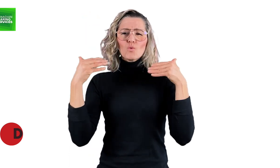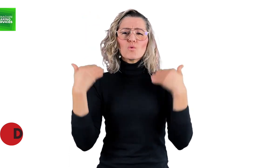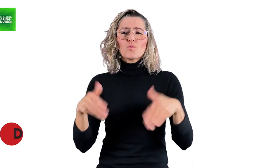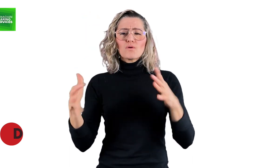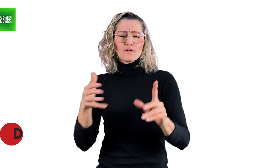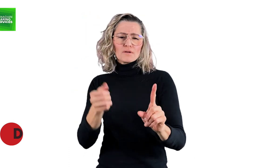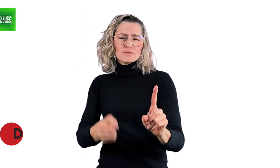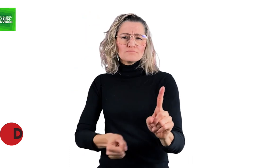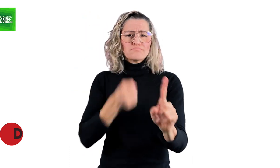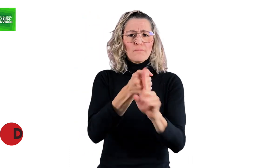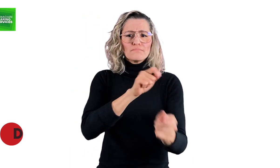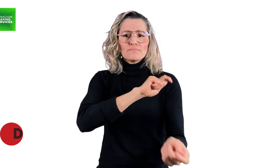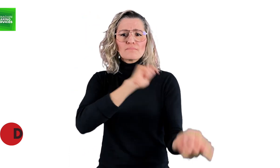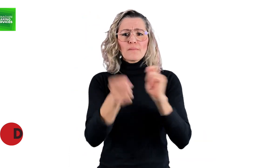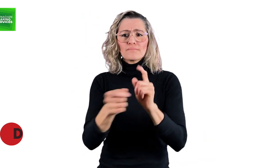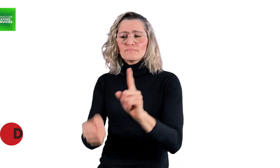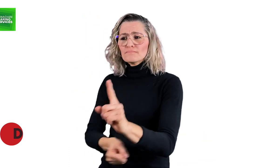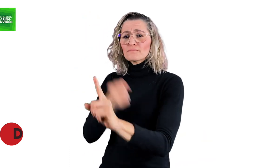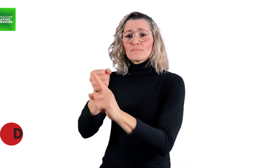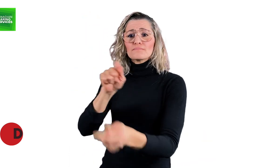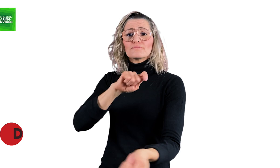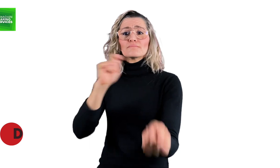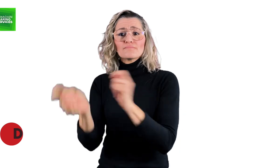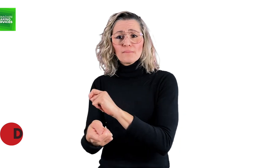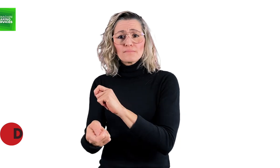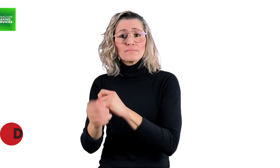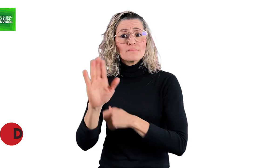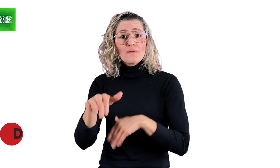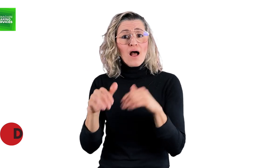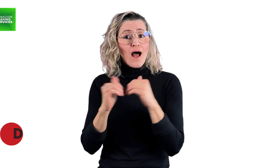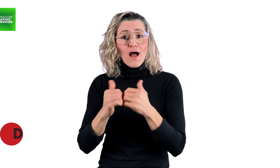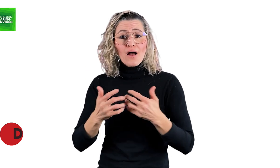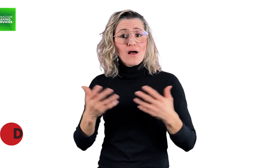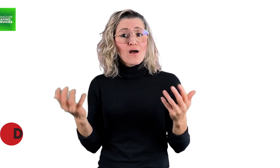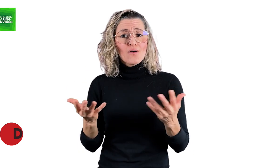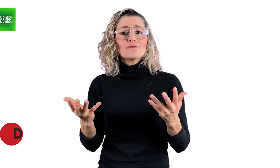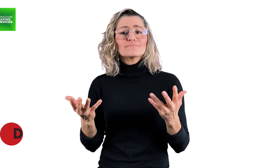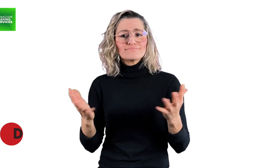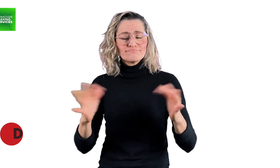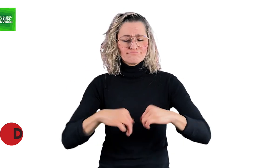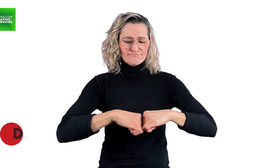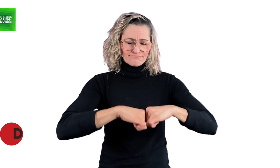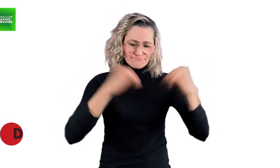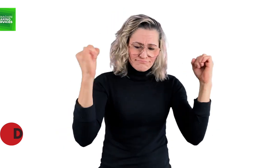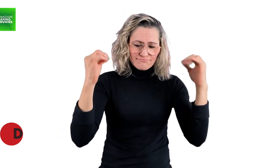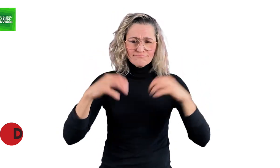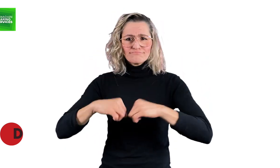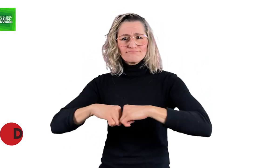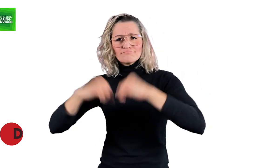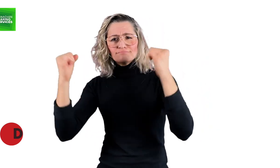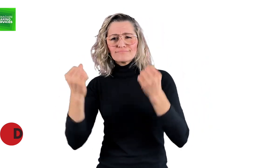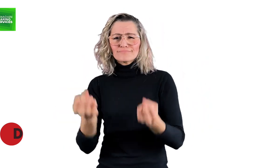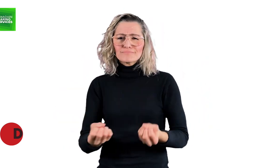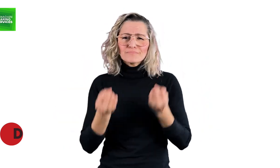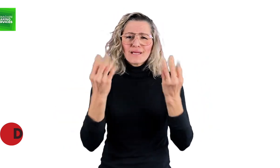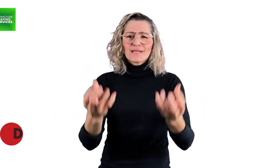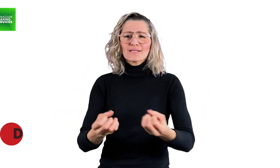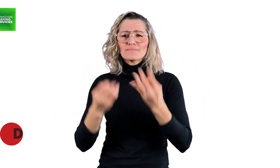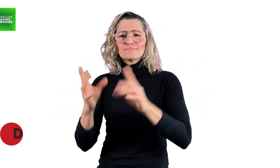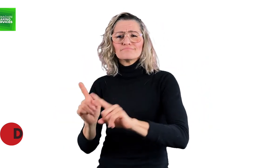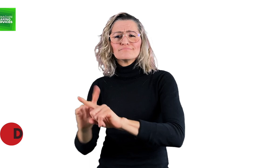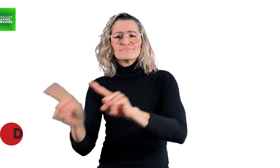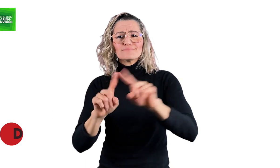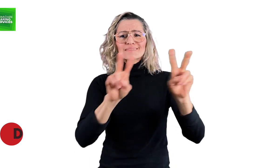by helping address the multifaceted issues related to hearing loss